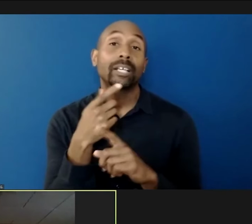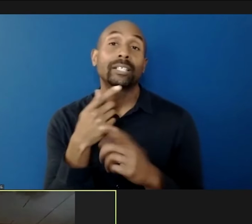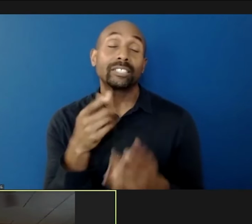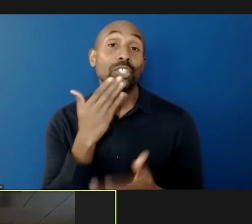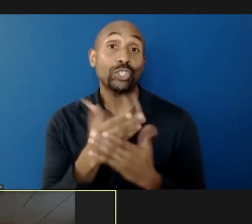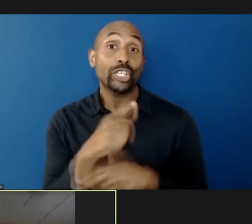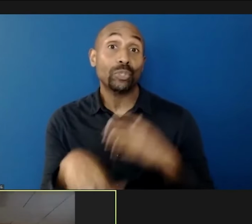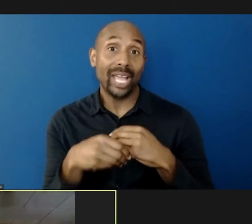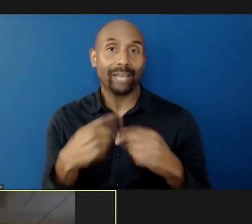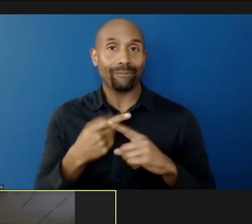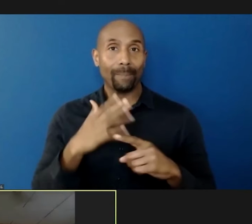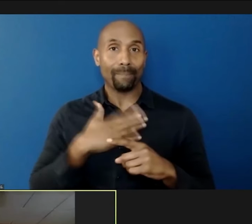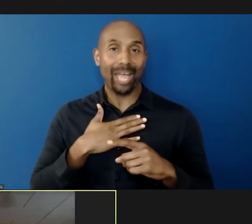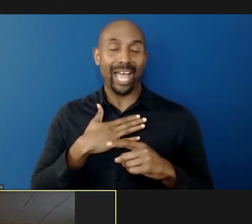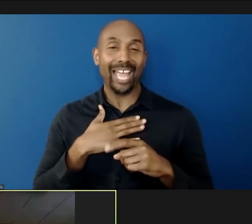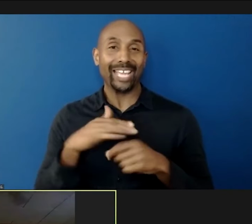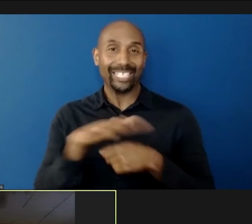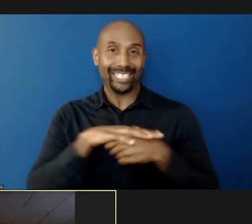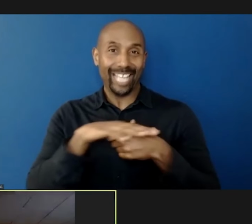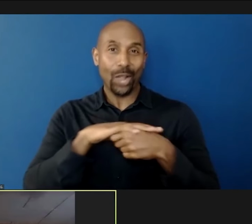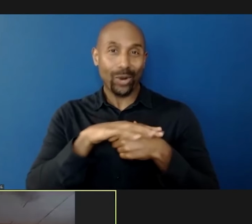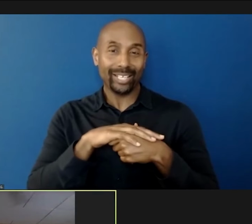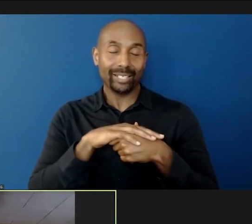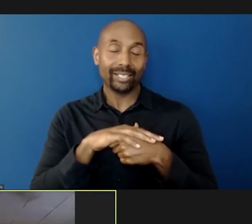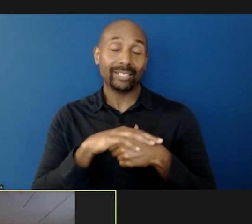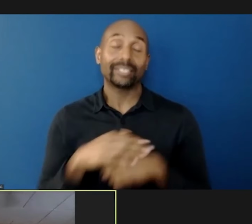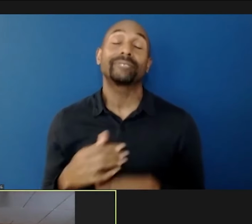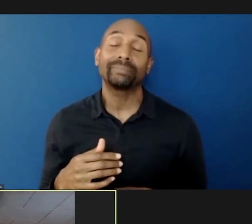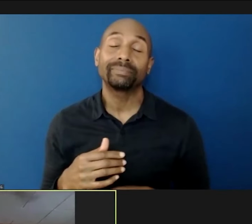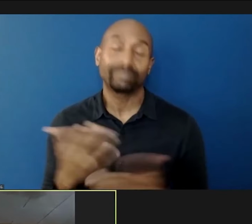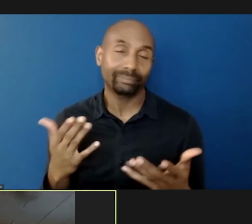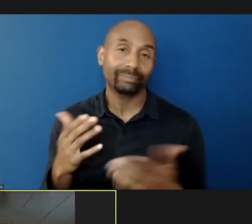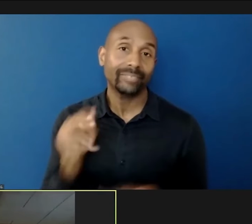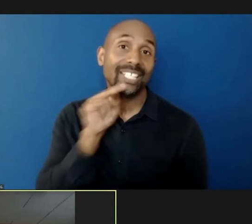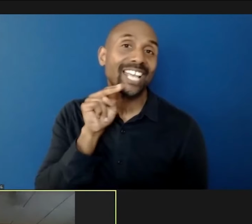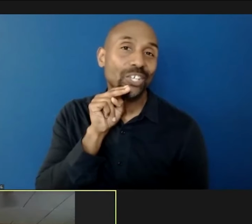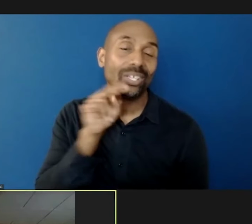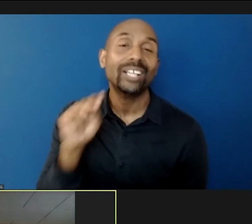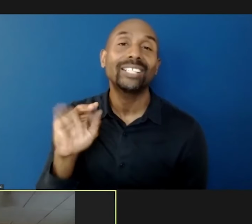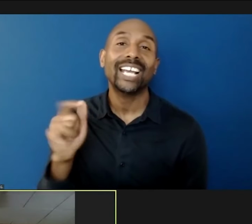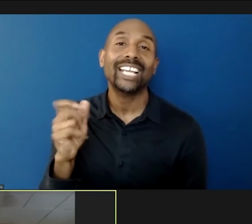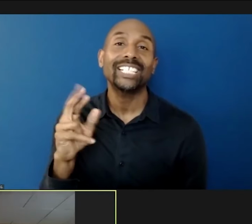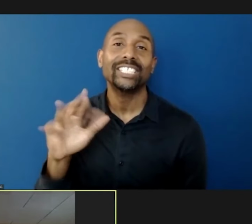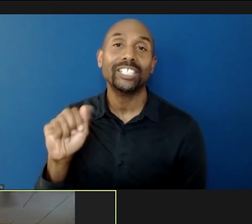I do consider that some of the problems that we have in Nigeria can be a little bit, well,